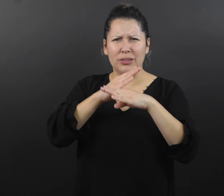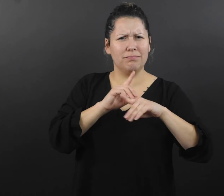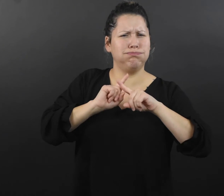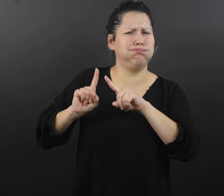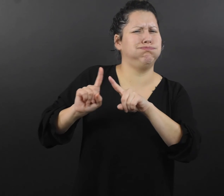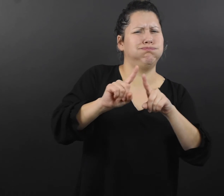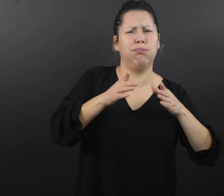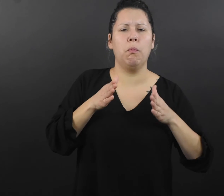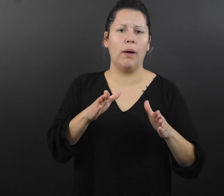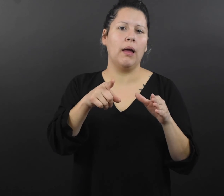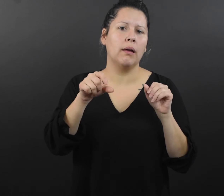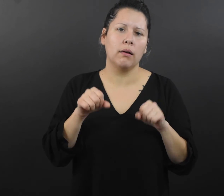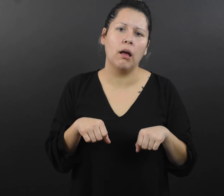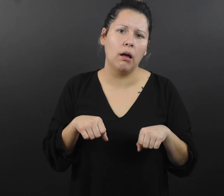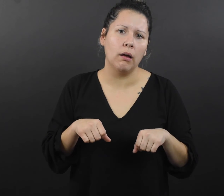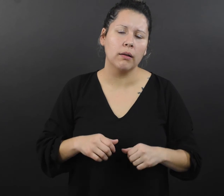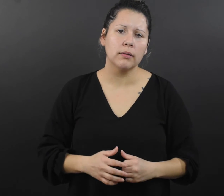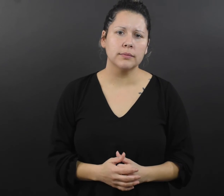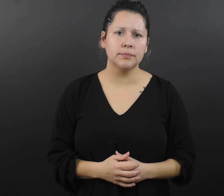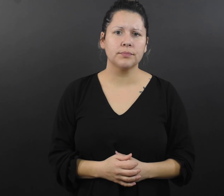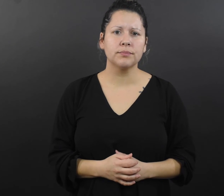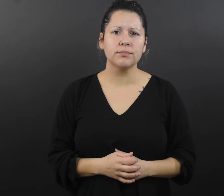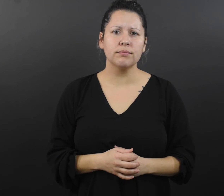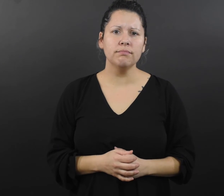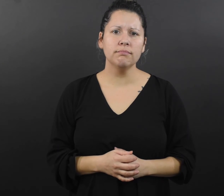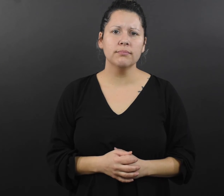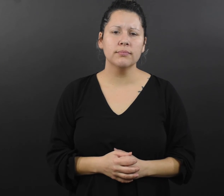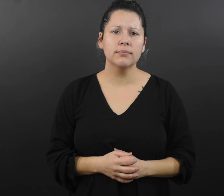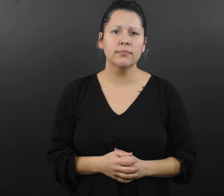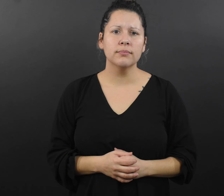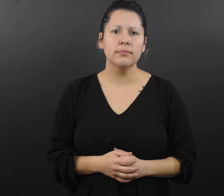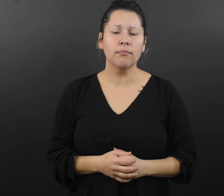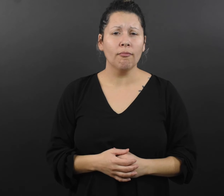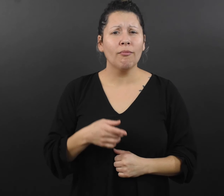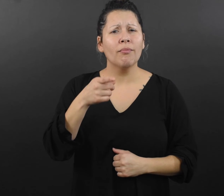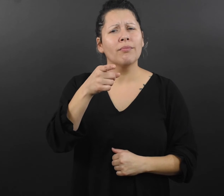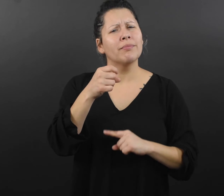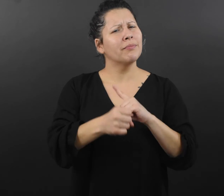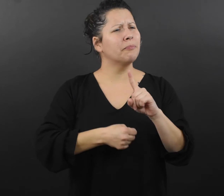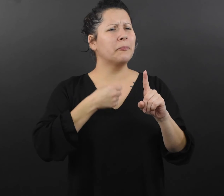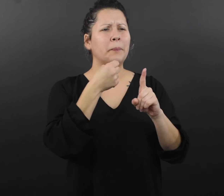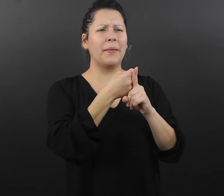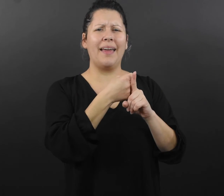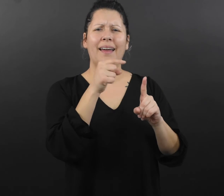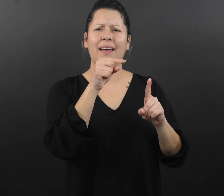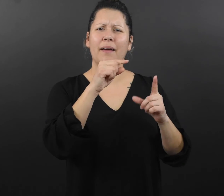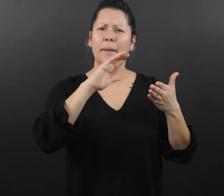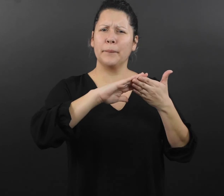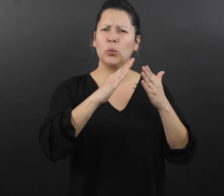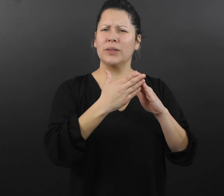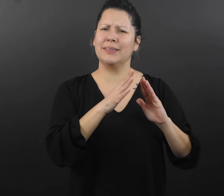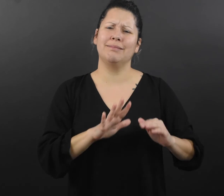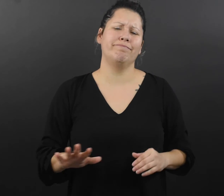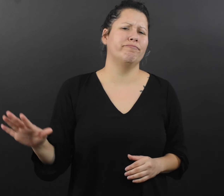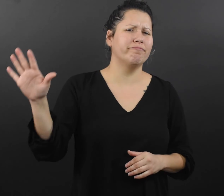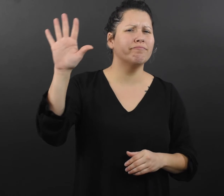layer prevention measures when you can. Impact on communities